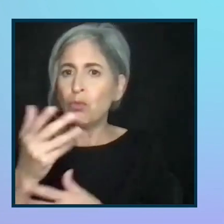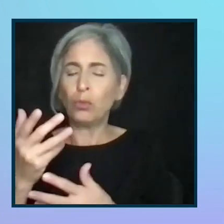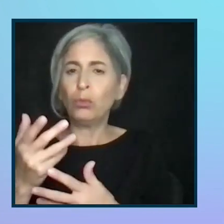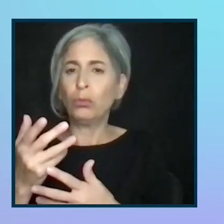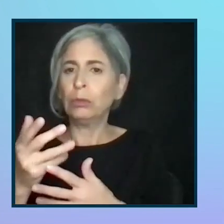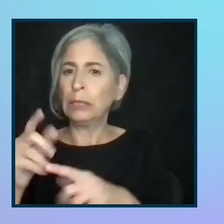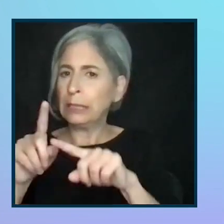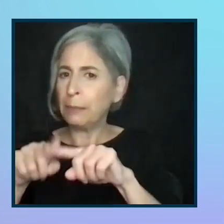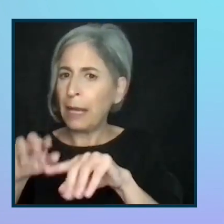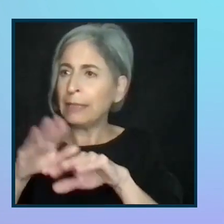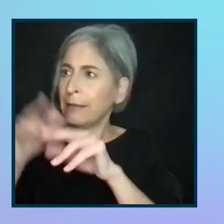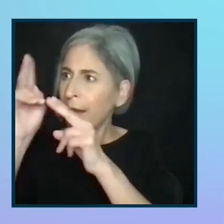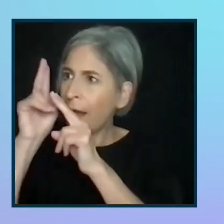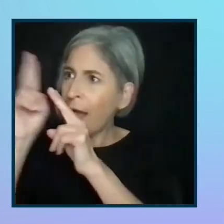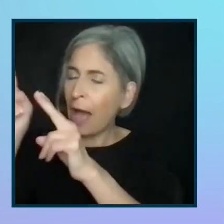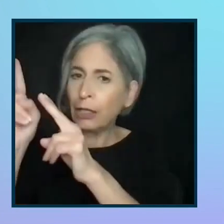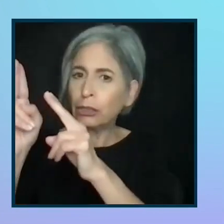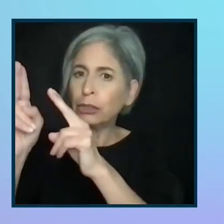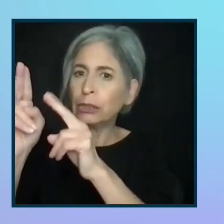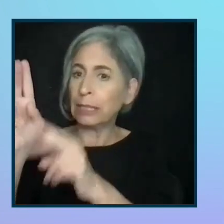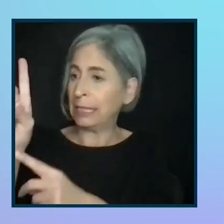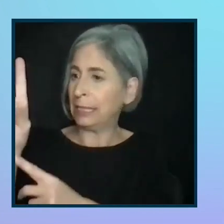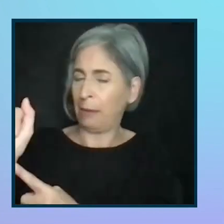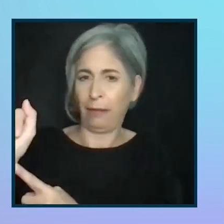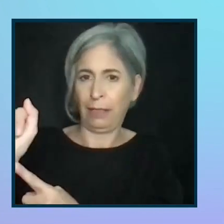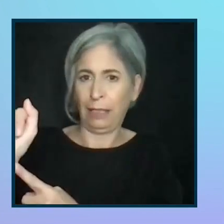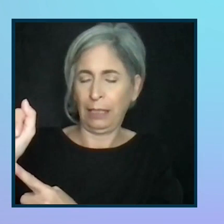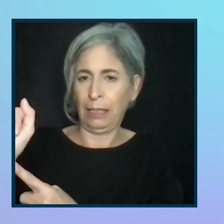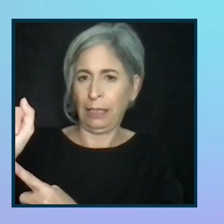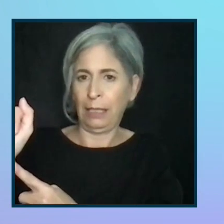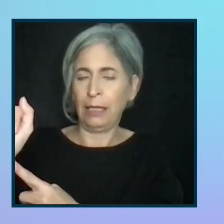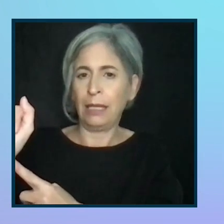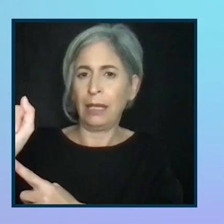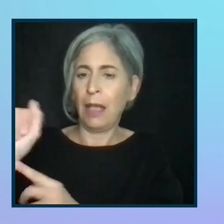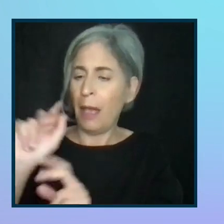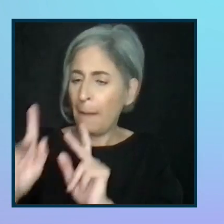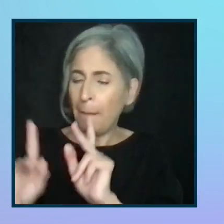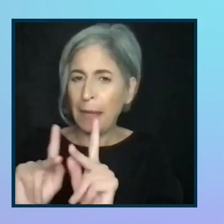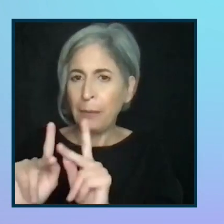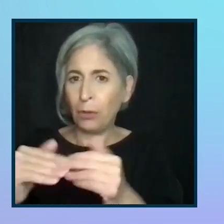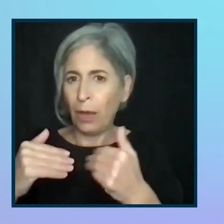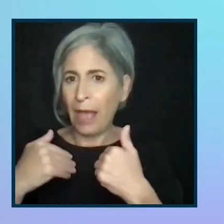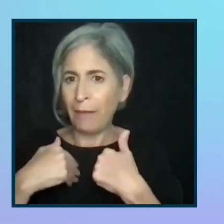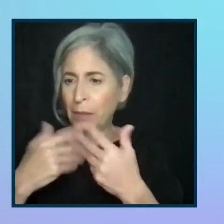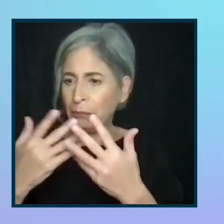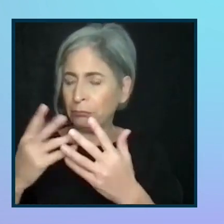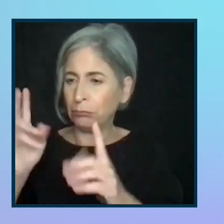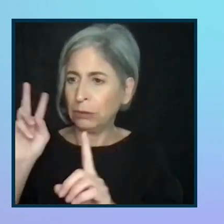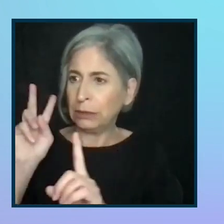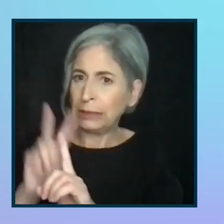and honors the friction of disability, the people who have been assigned these roles